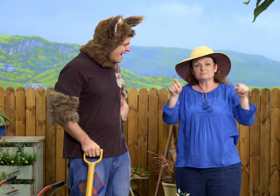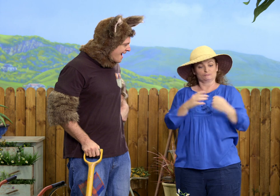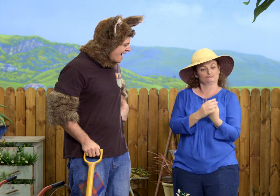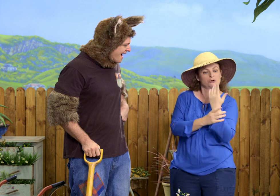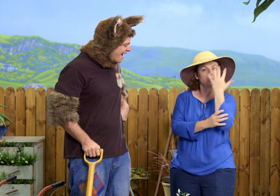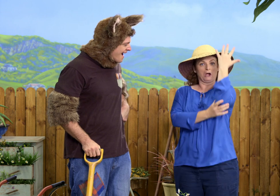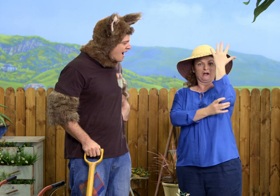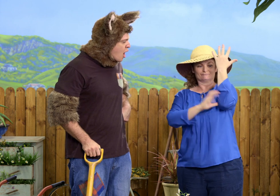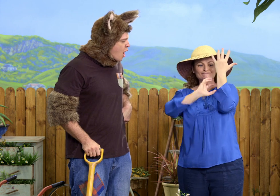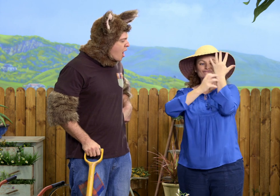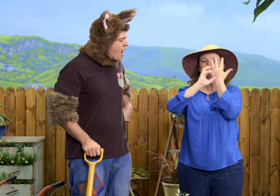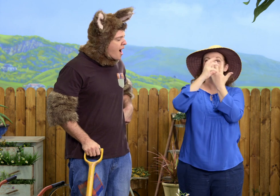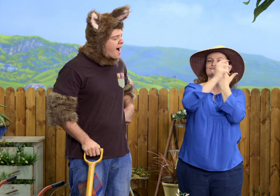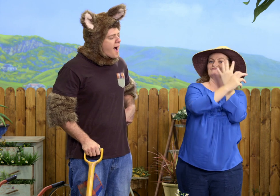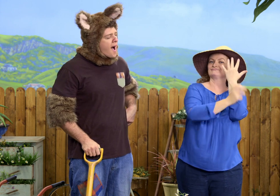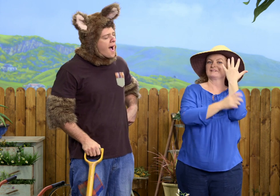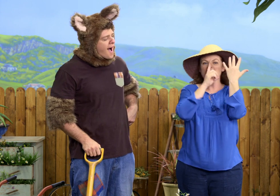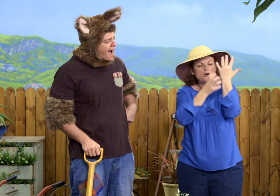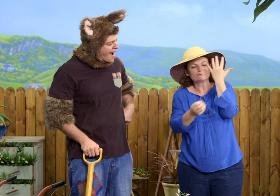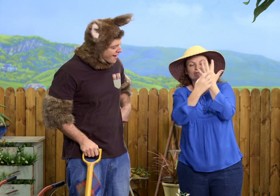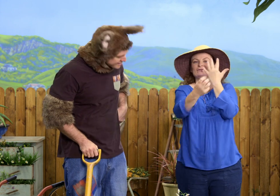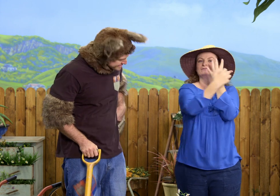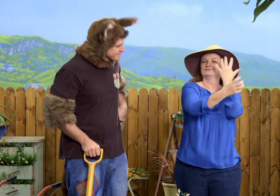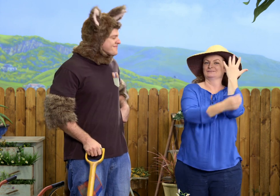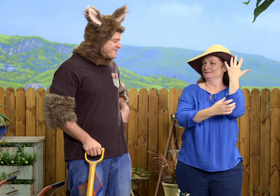Some grow above the ground on trees that you can take off.